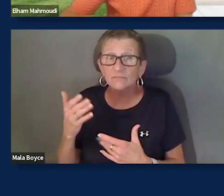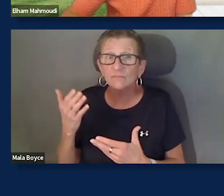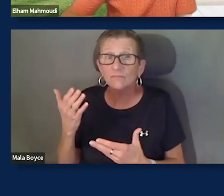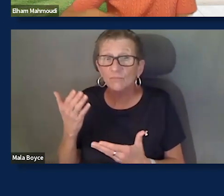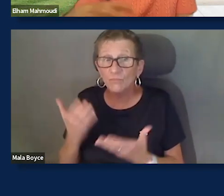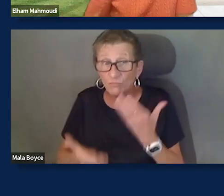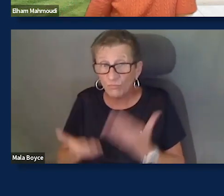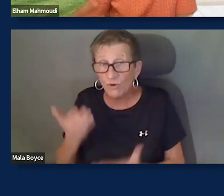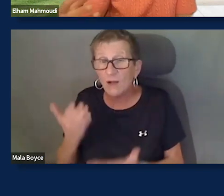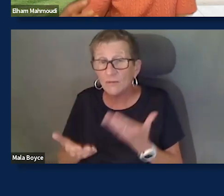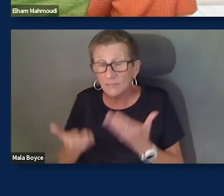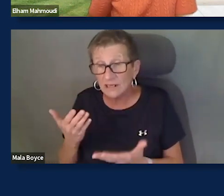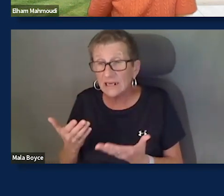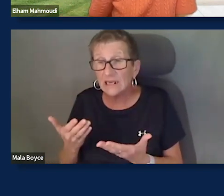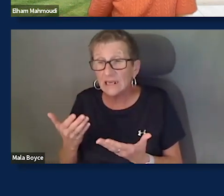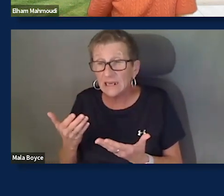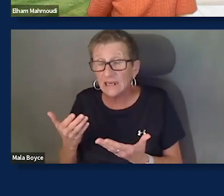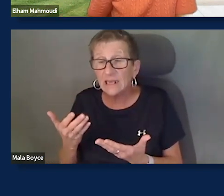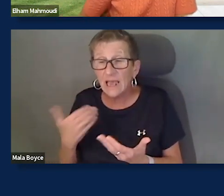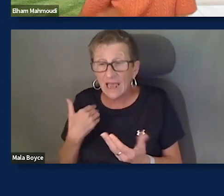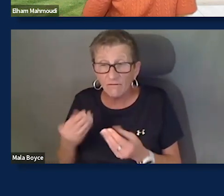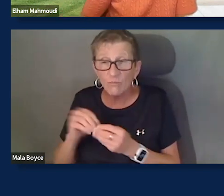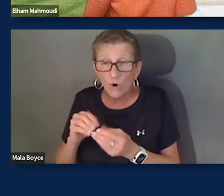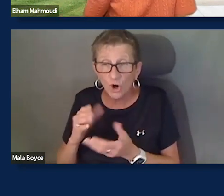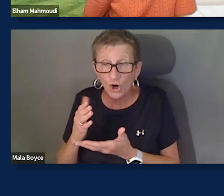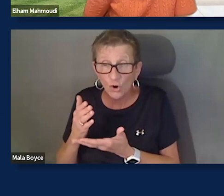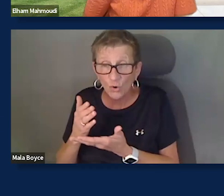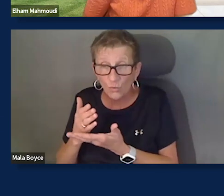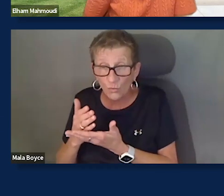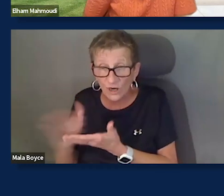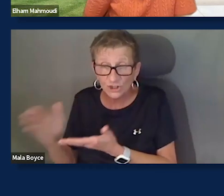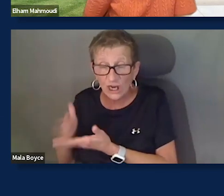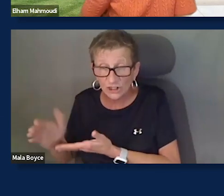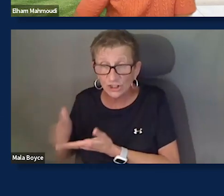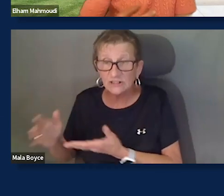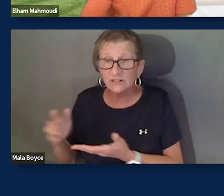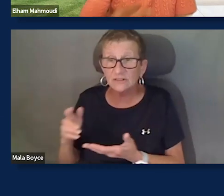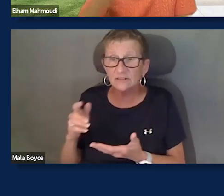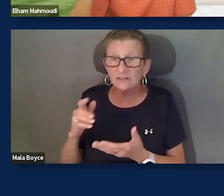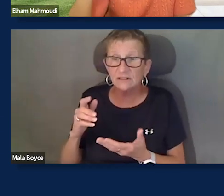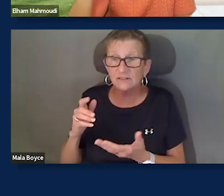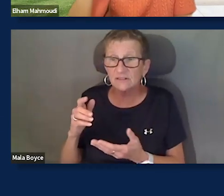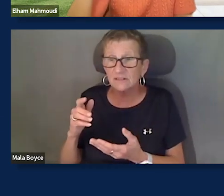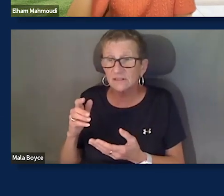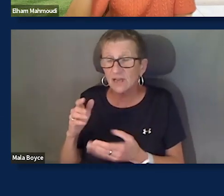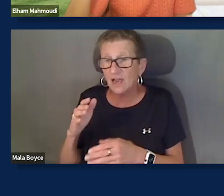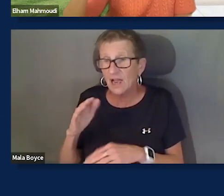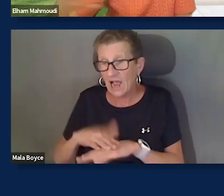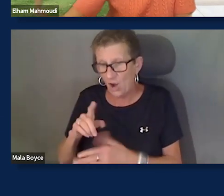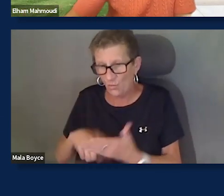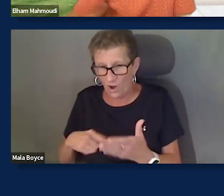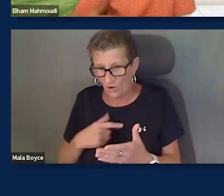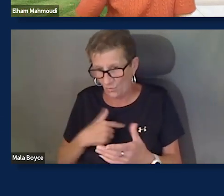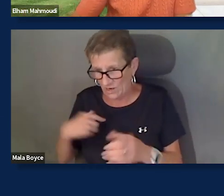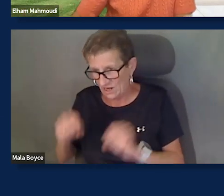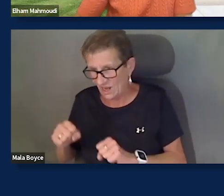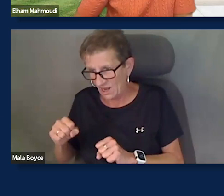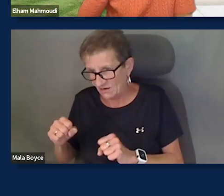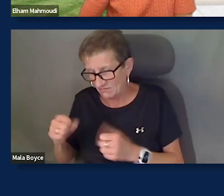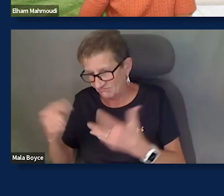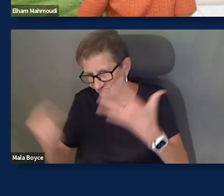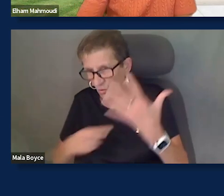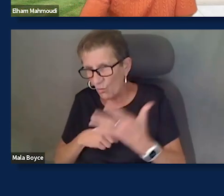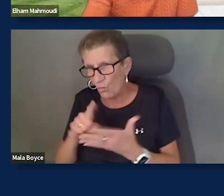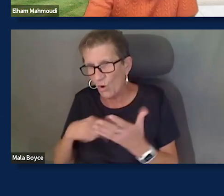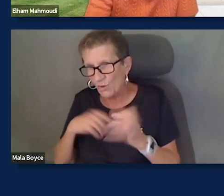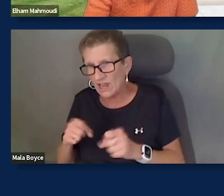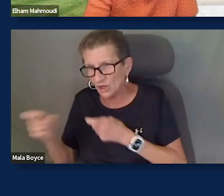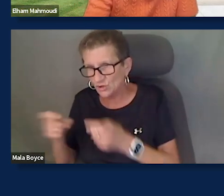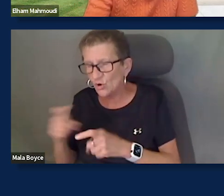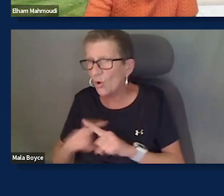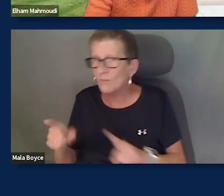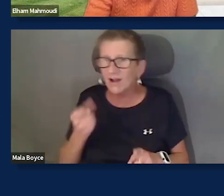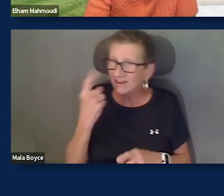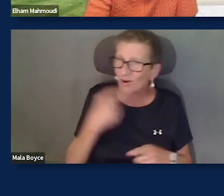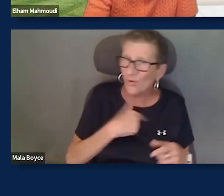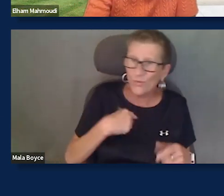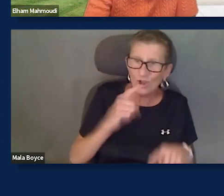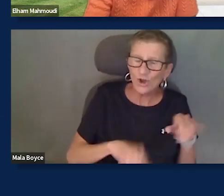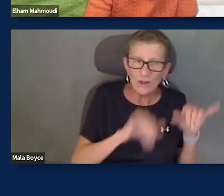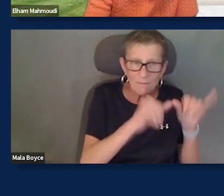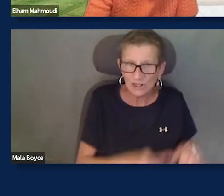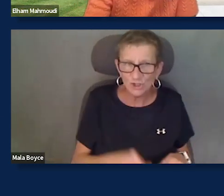However, we adjusted for the variables we could control for. But that's the limitations we couldn't address because we didn't have any measure of severity of the condition.